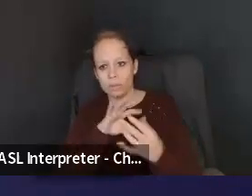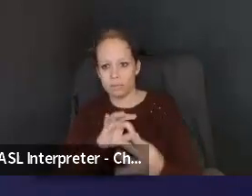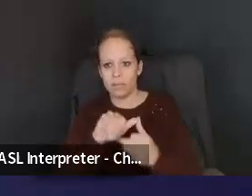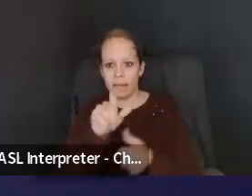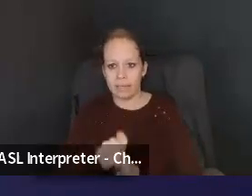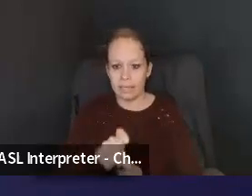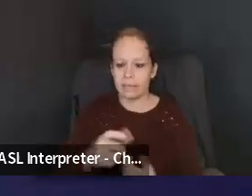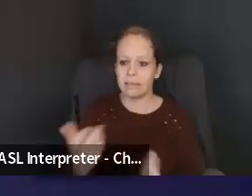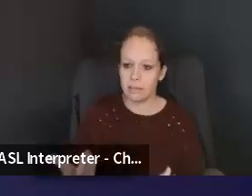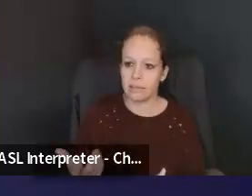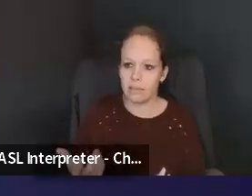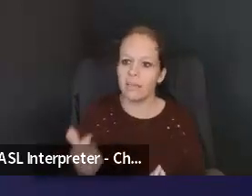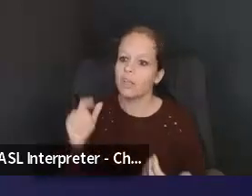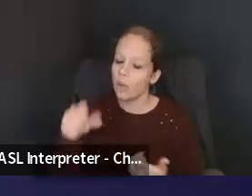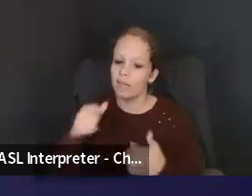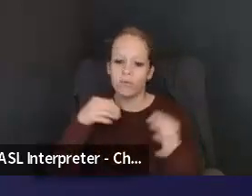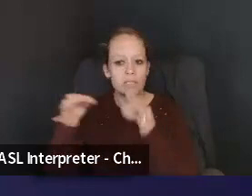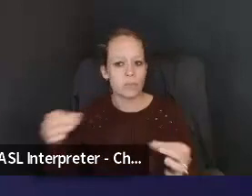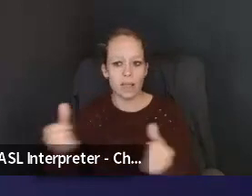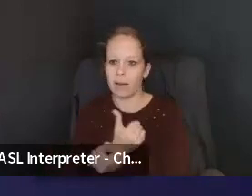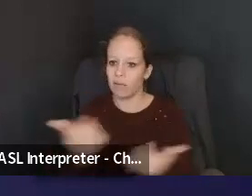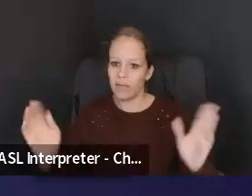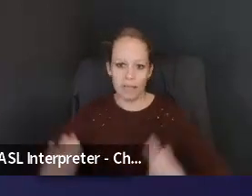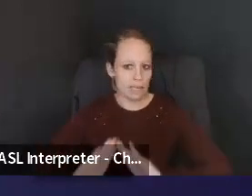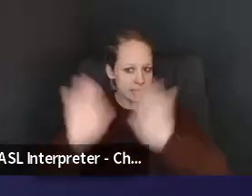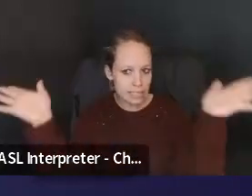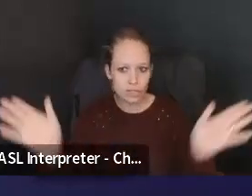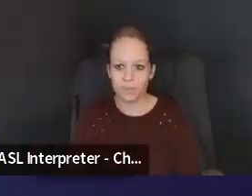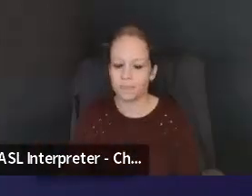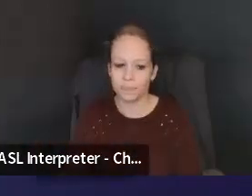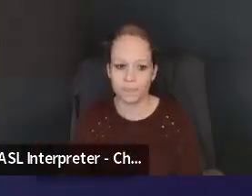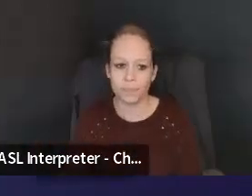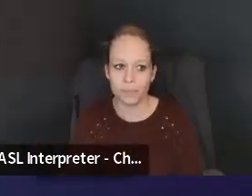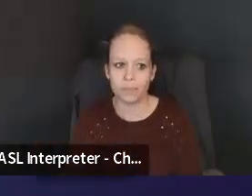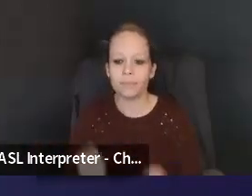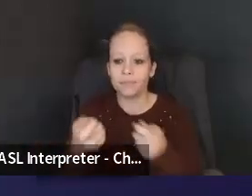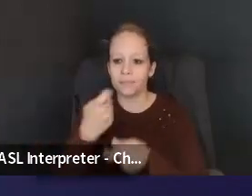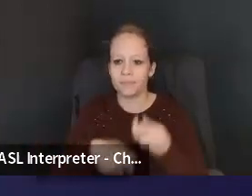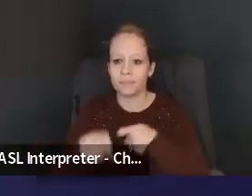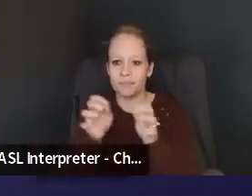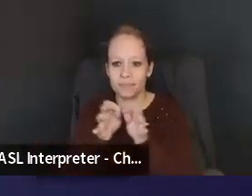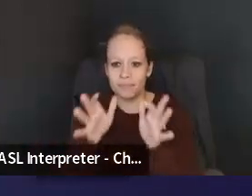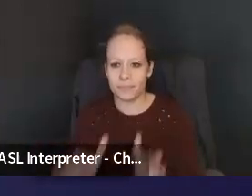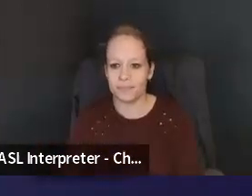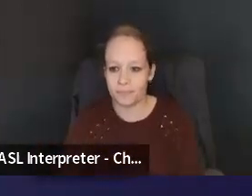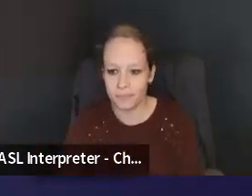objectives? Spell them out very clearly. Again, give current data on why this is an important